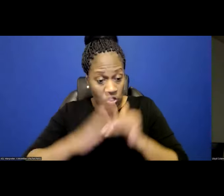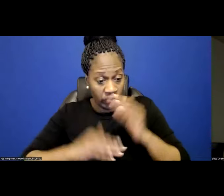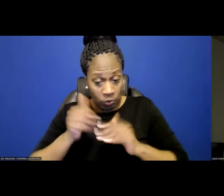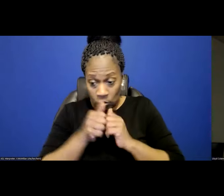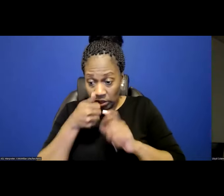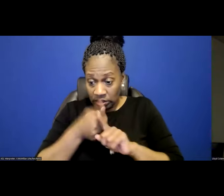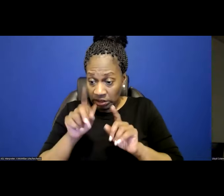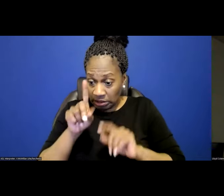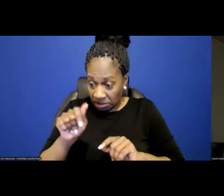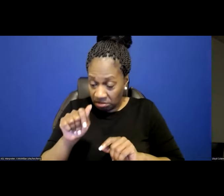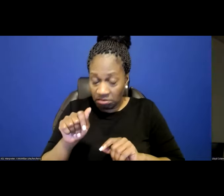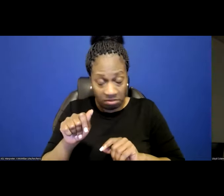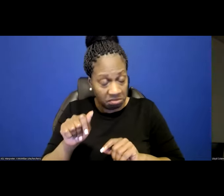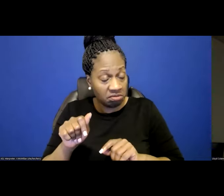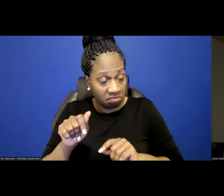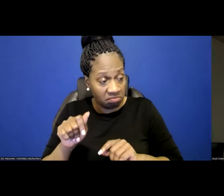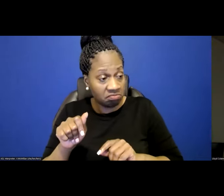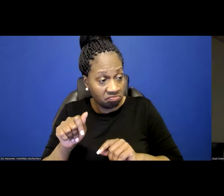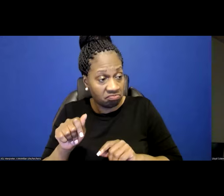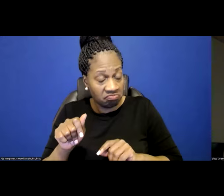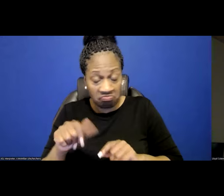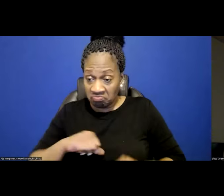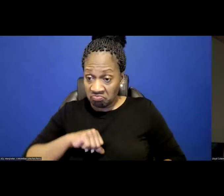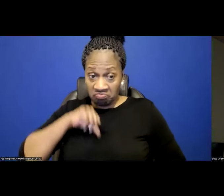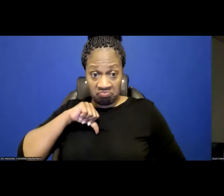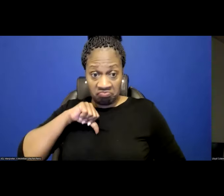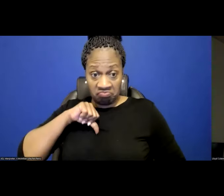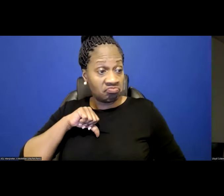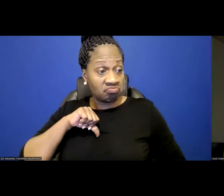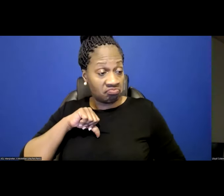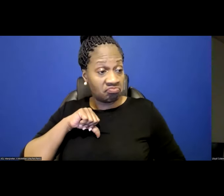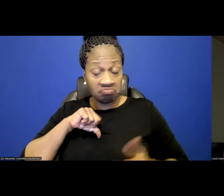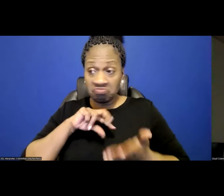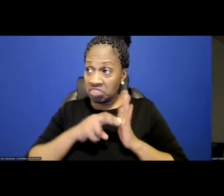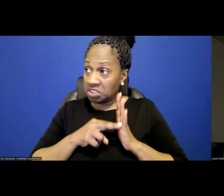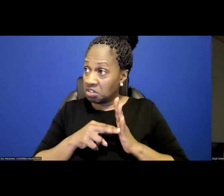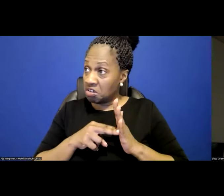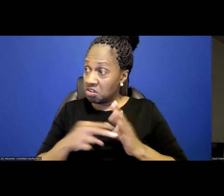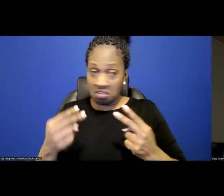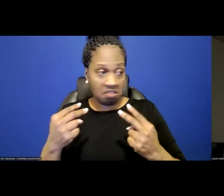and if you kind of wear it with pride, then it really enables other people to be comfortable with it